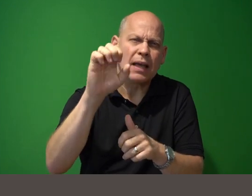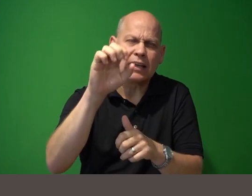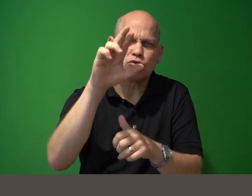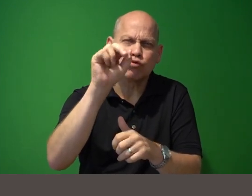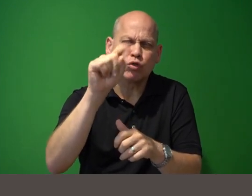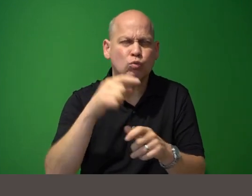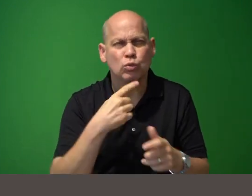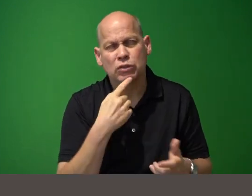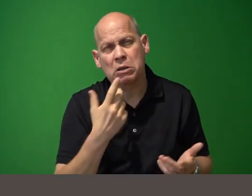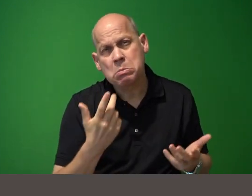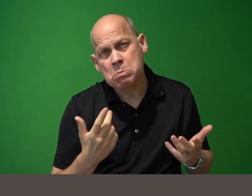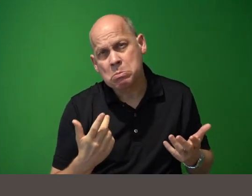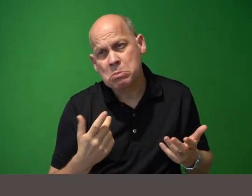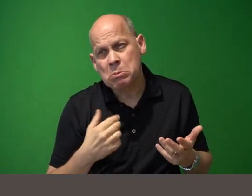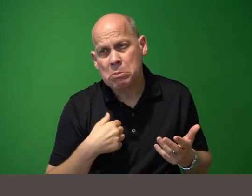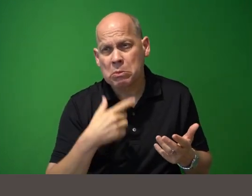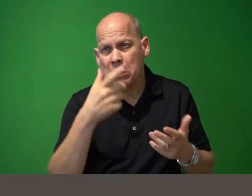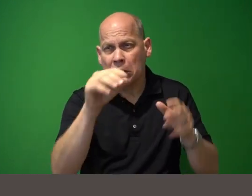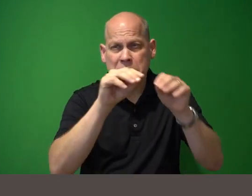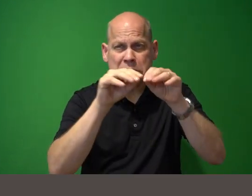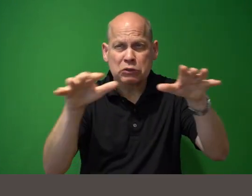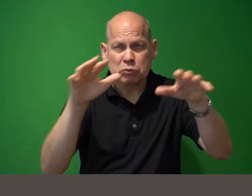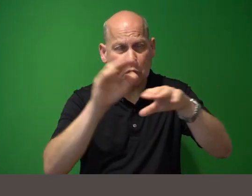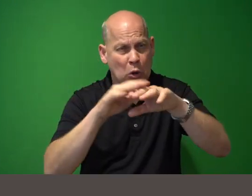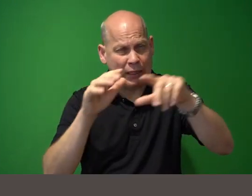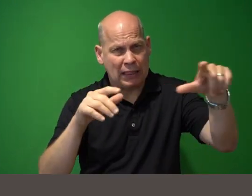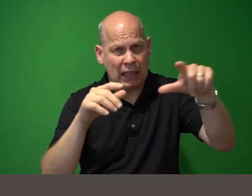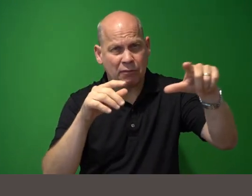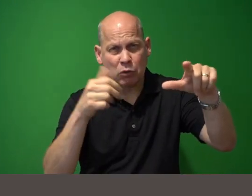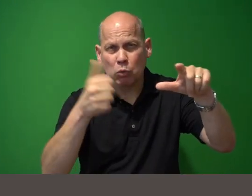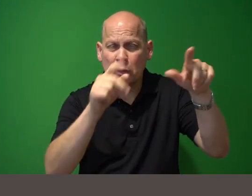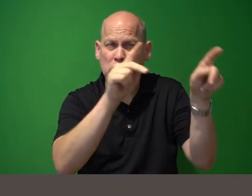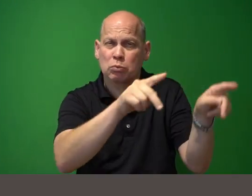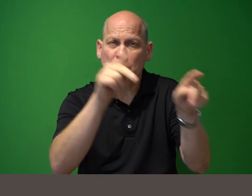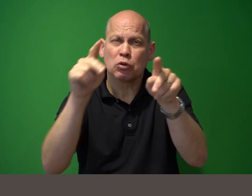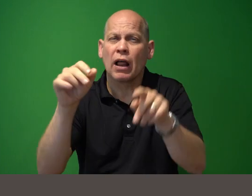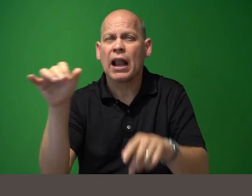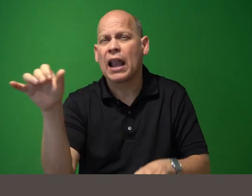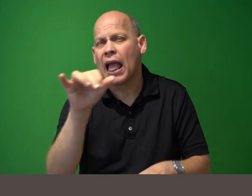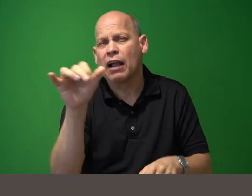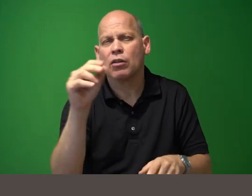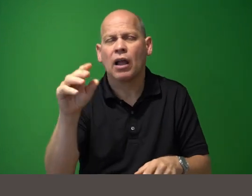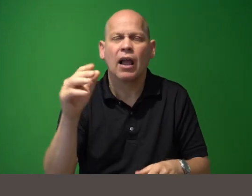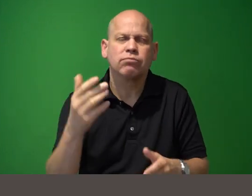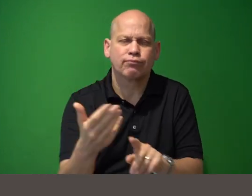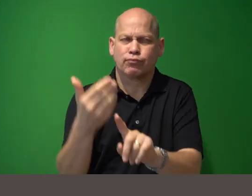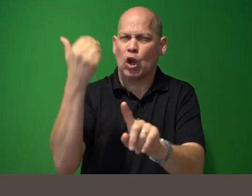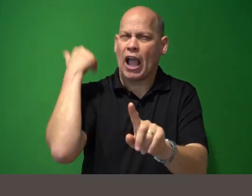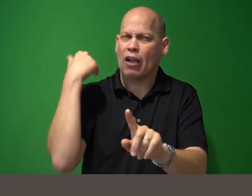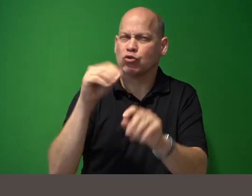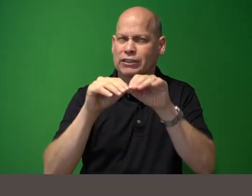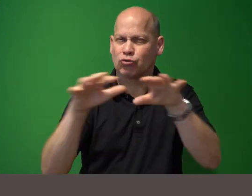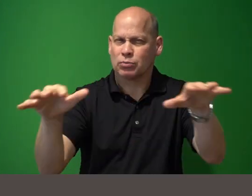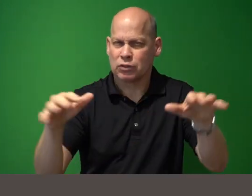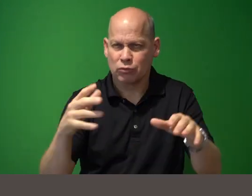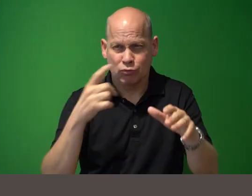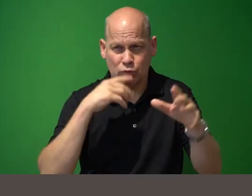So we say we have a posterior distribution on the left, which is proportional to a likelihood and a prior distribution. To coat this up,